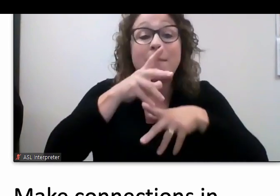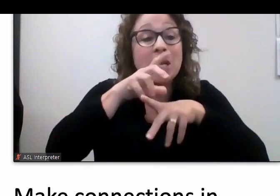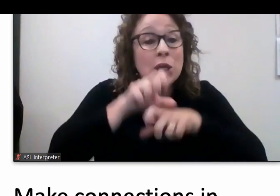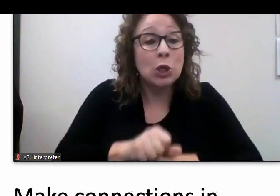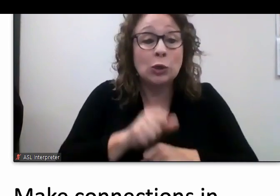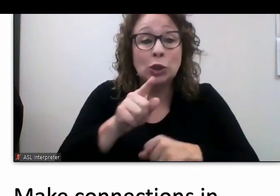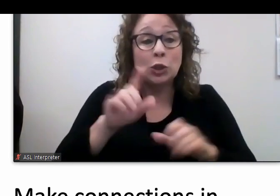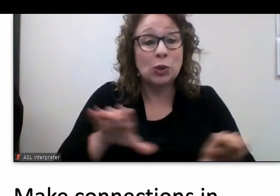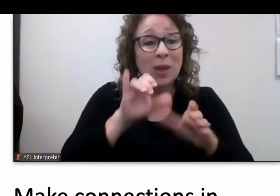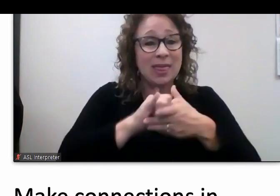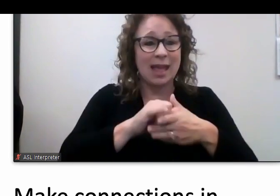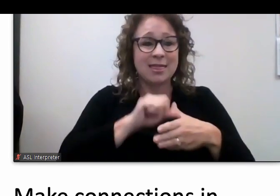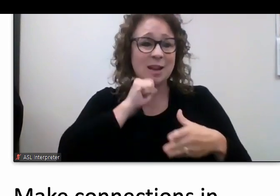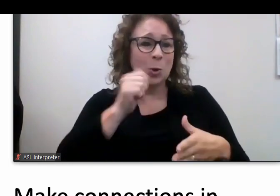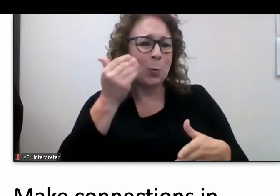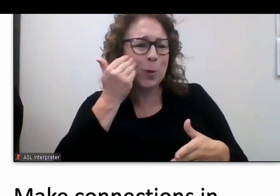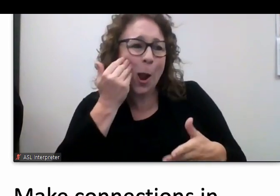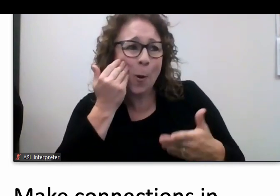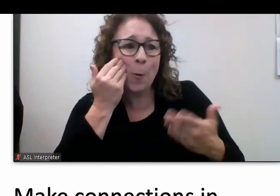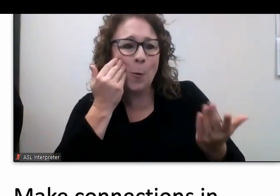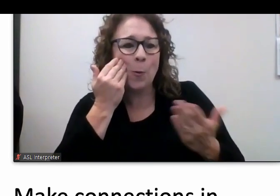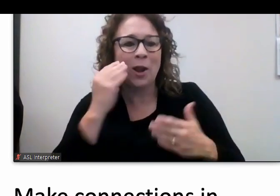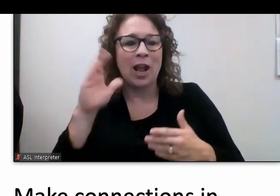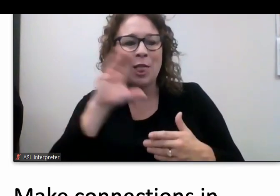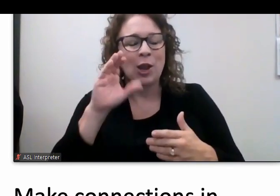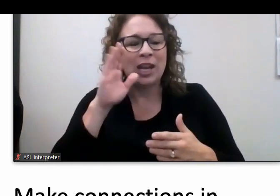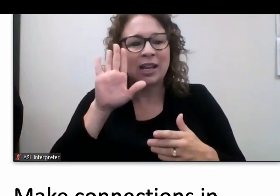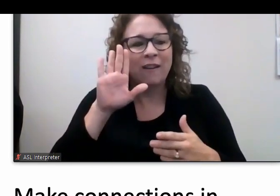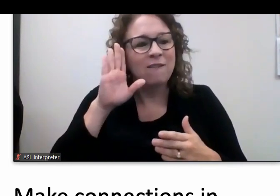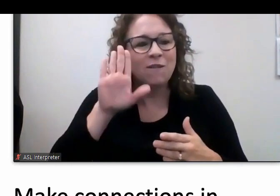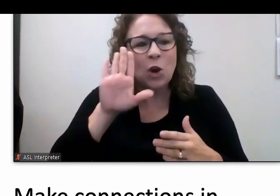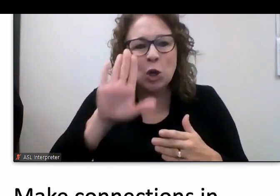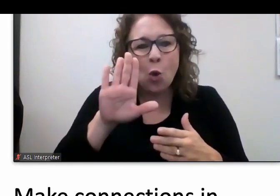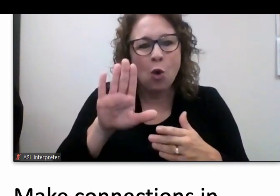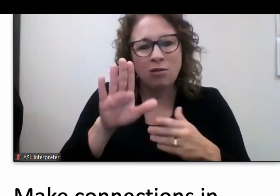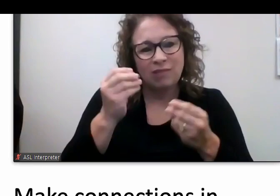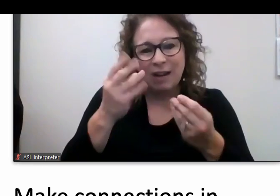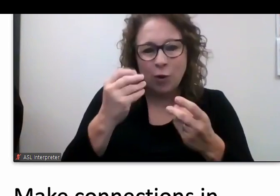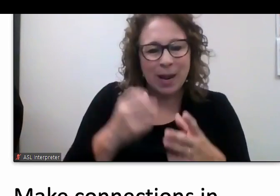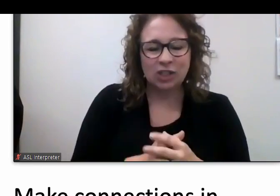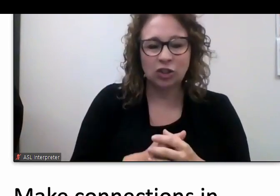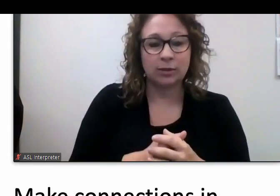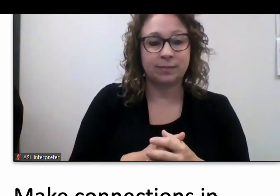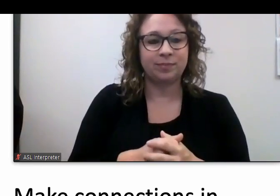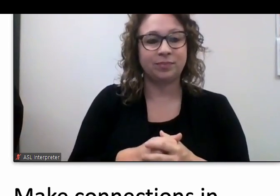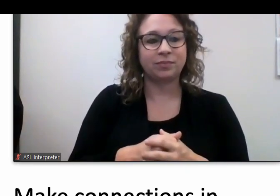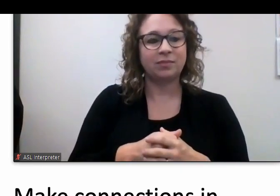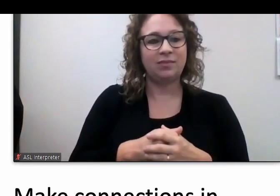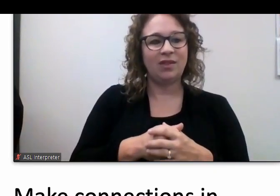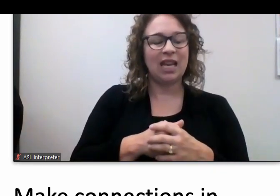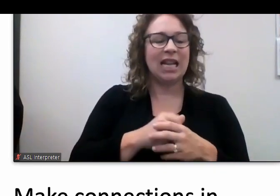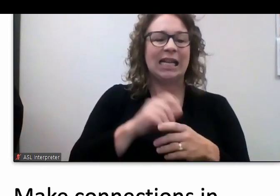and so they don't know to be looking at your content, but it's like any audience you have.